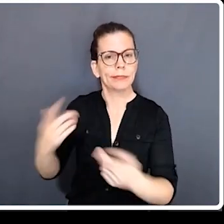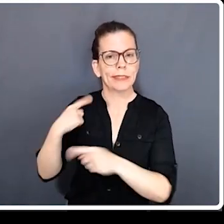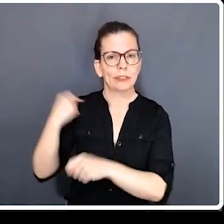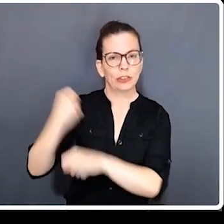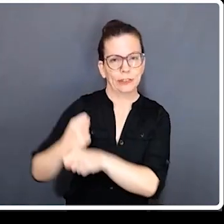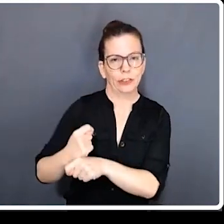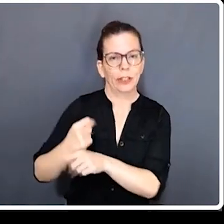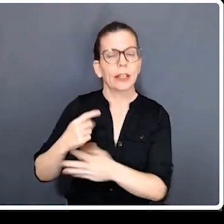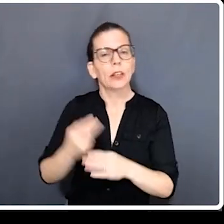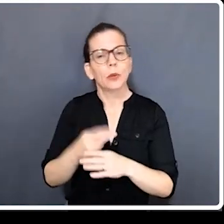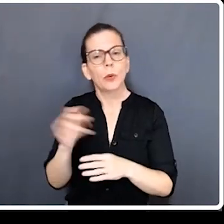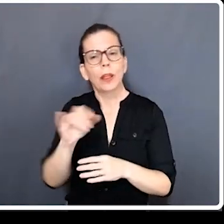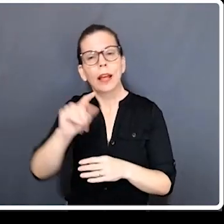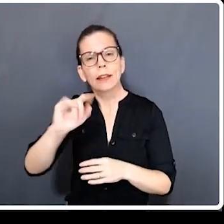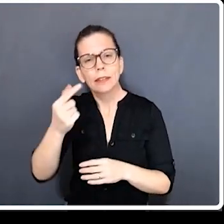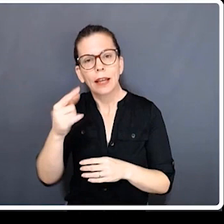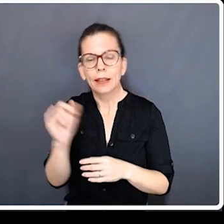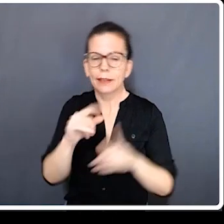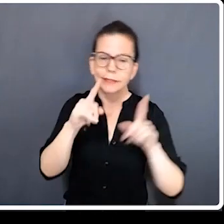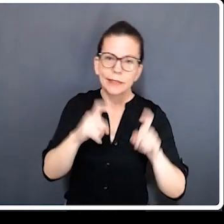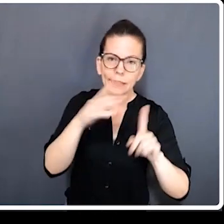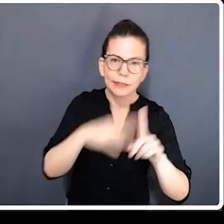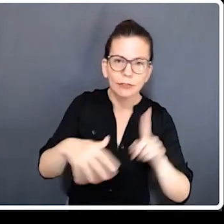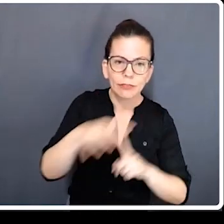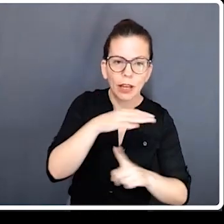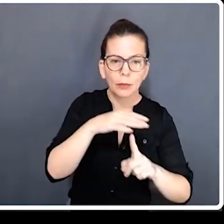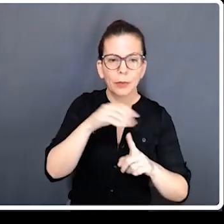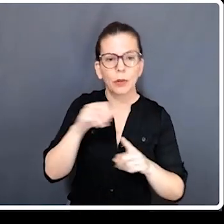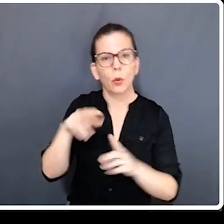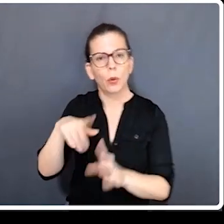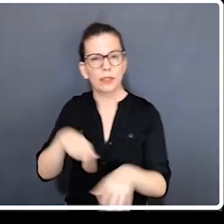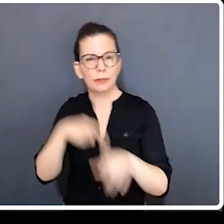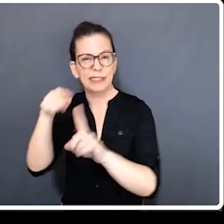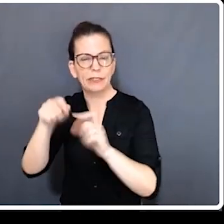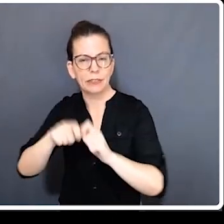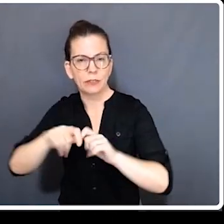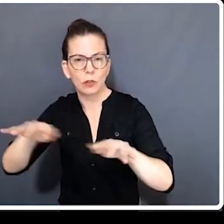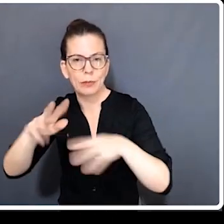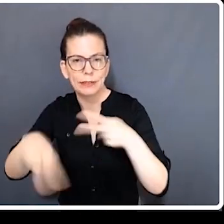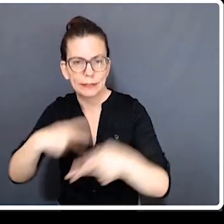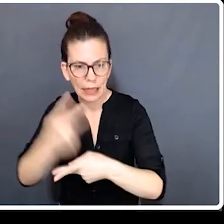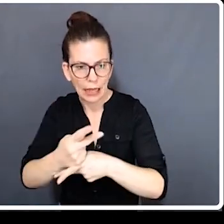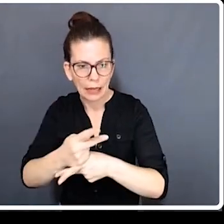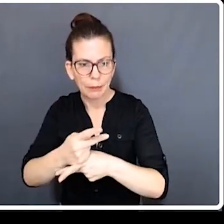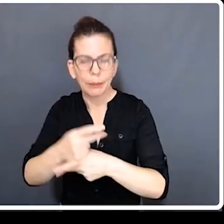to customers use like tags, like test environments or specific deployment types and getting a tag